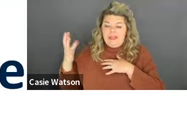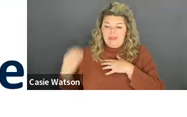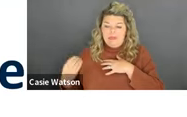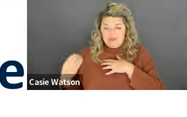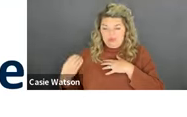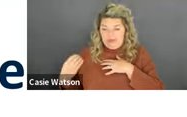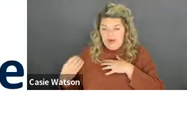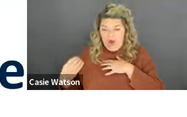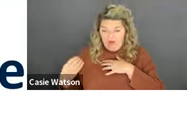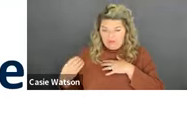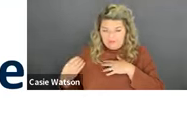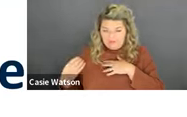their camera is usually off.